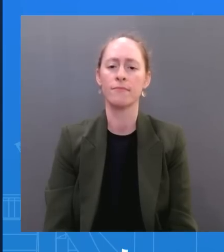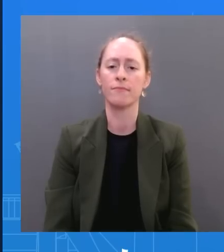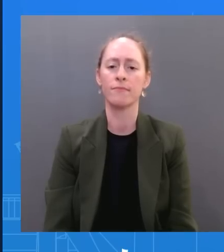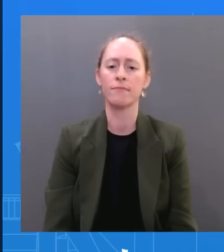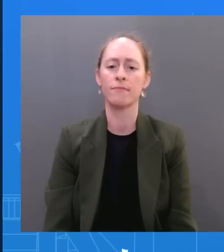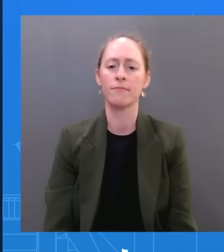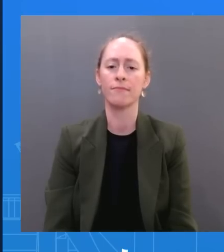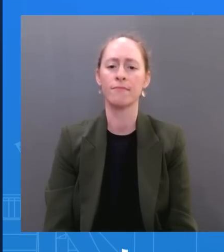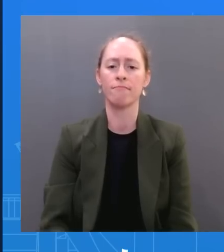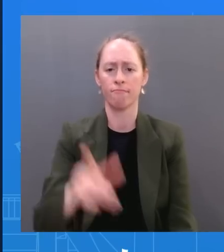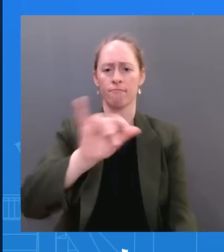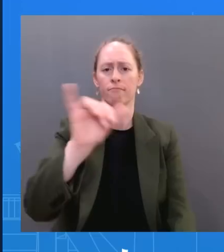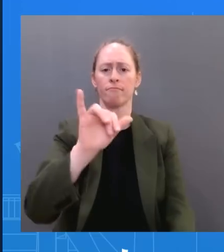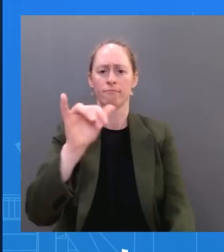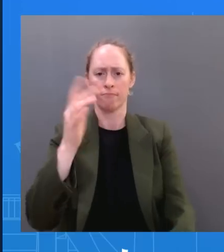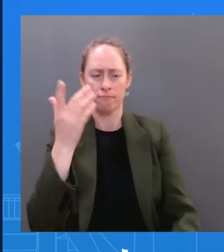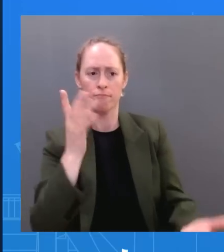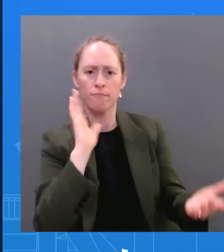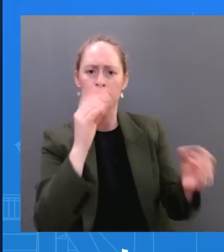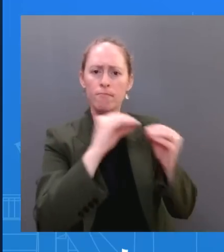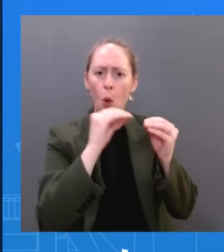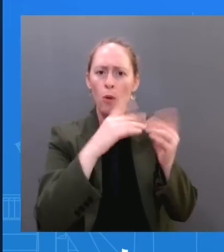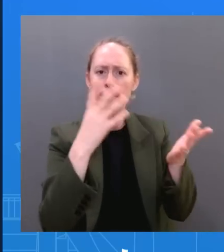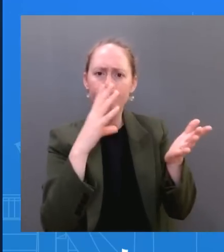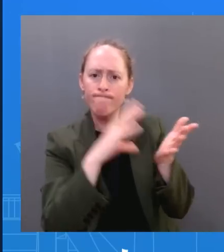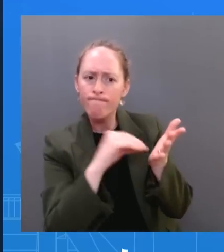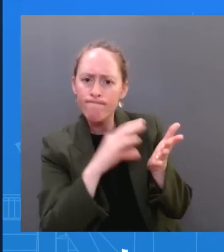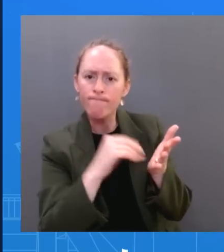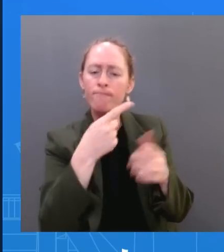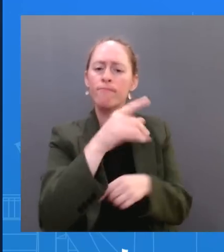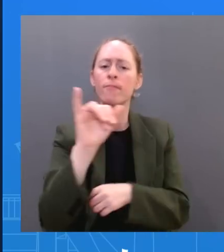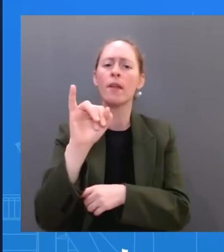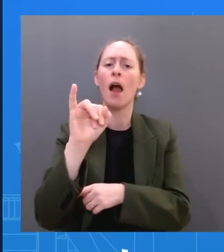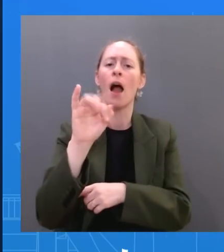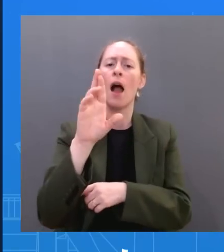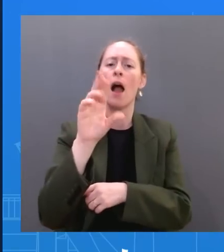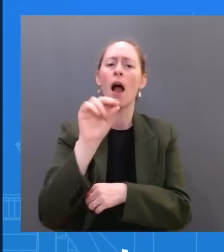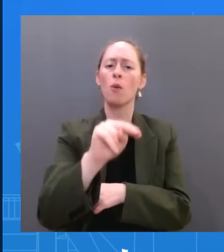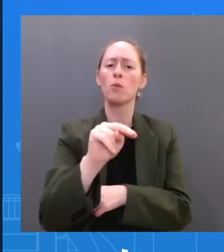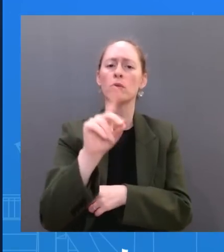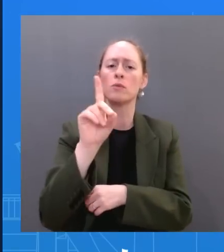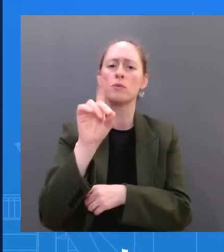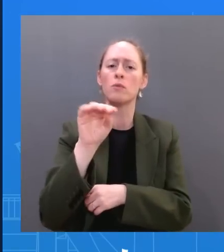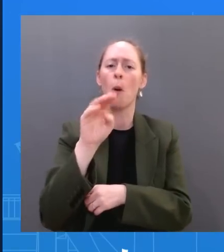and a new laser-enabled system called Iron Beam. He will pay his respects at Yad Vashem.